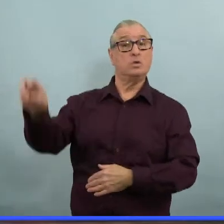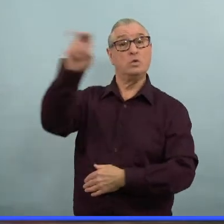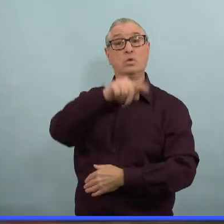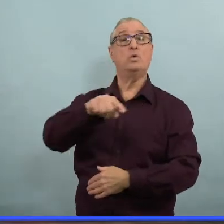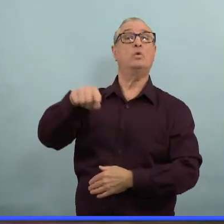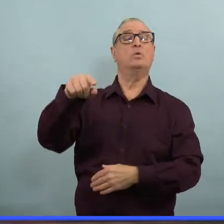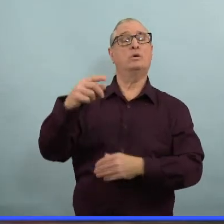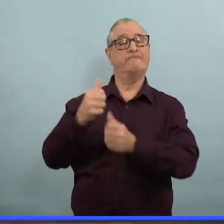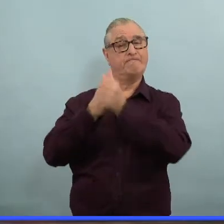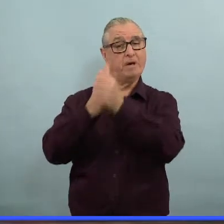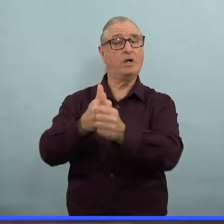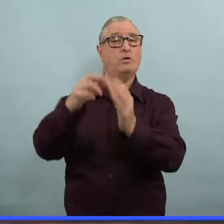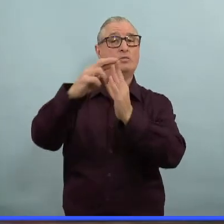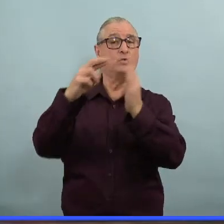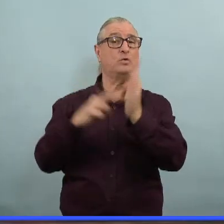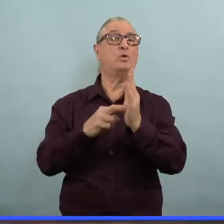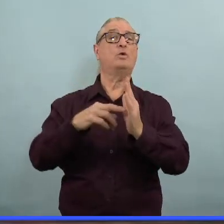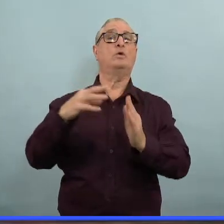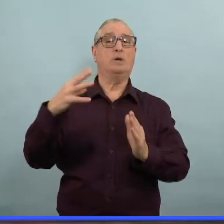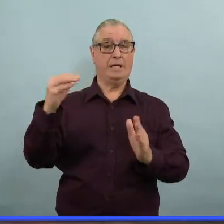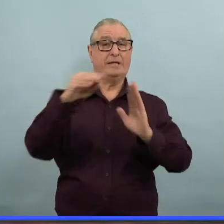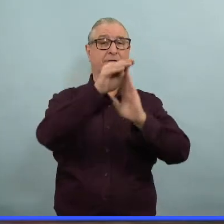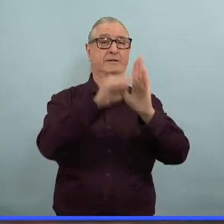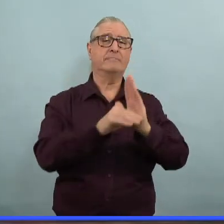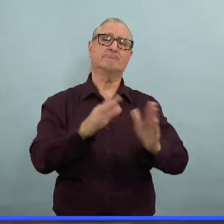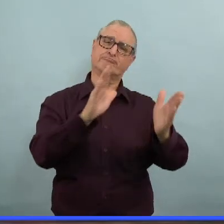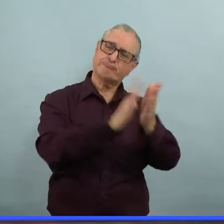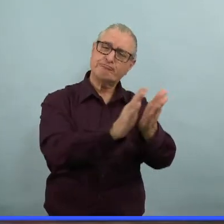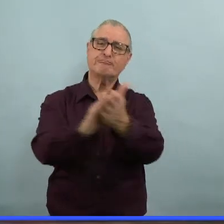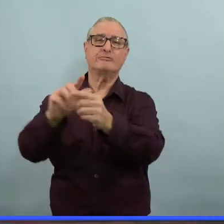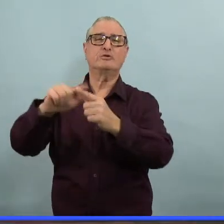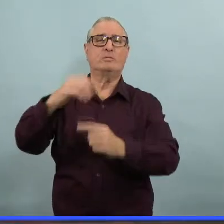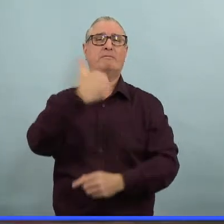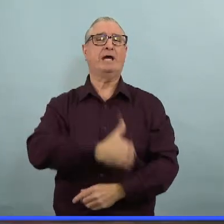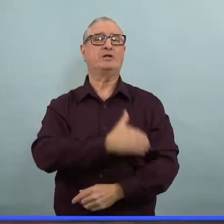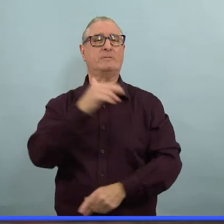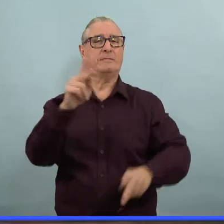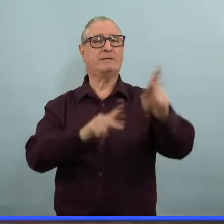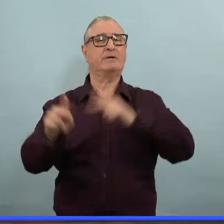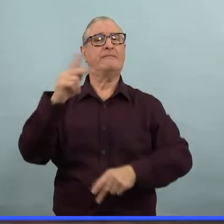thanks uh to all manitobans for all of your hard work thanks to our healthcare workers who have